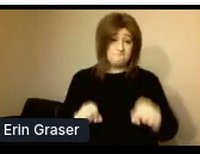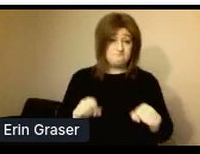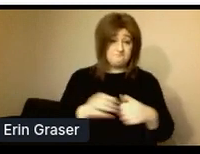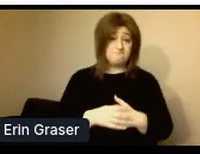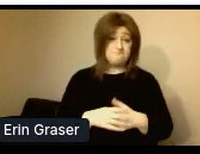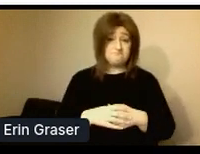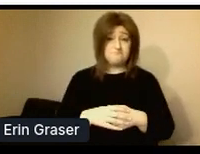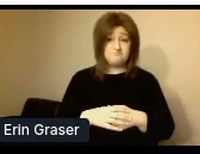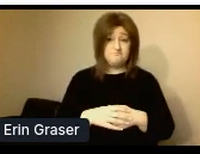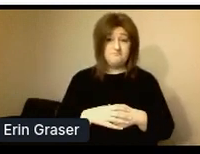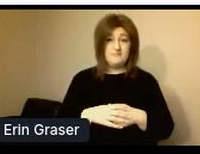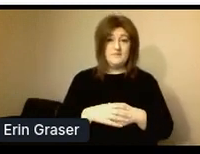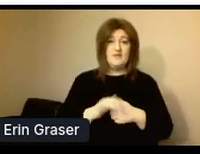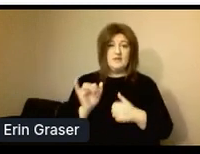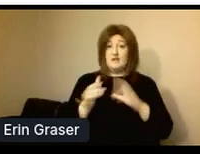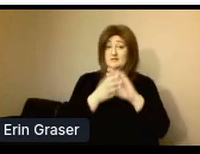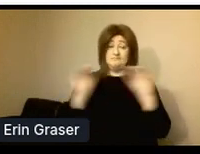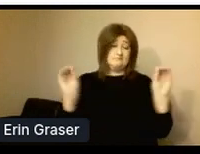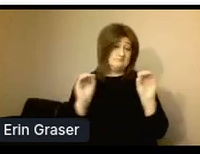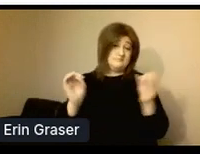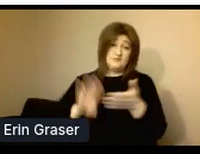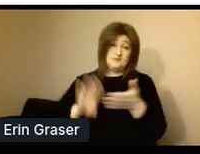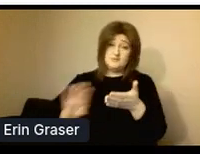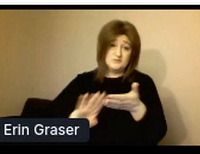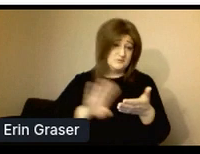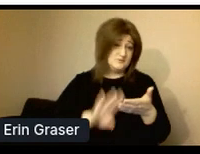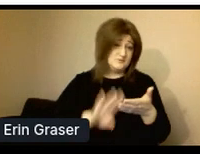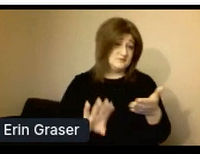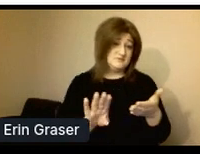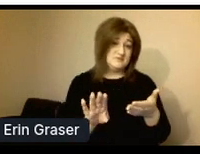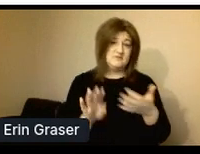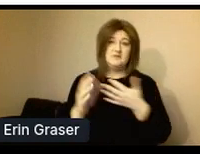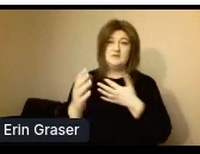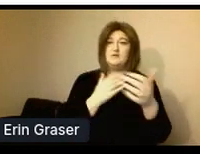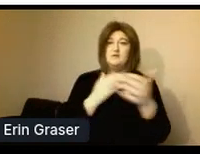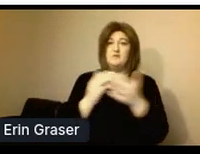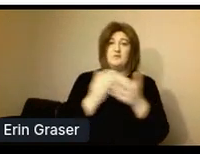So there are no excuses. Whatever you do, please do not ask